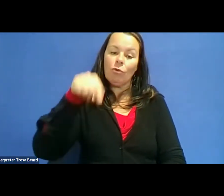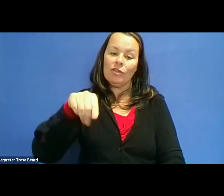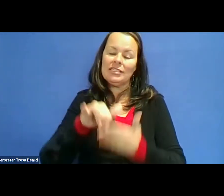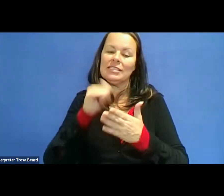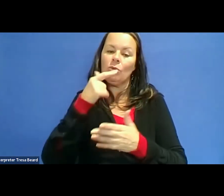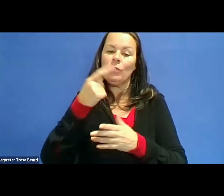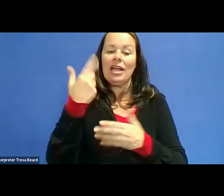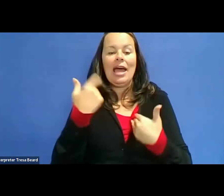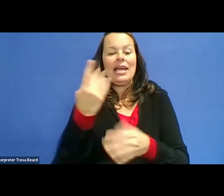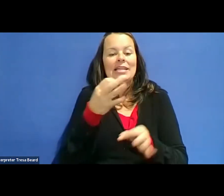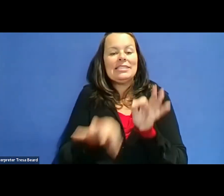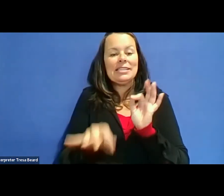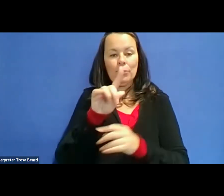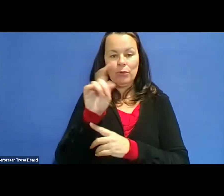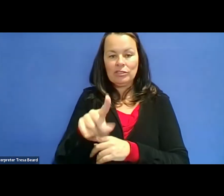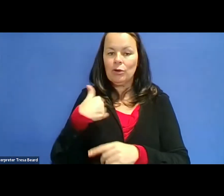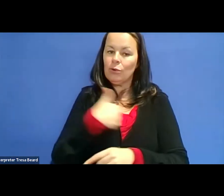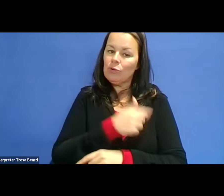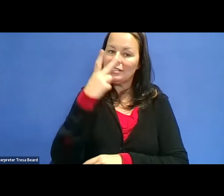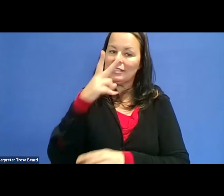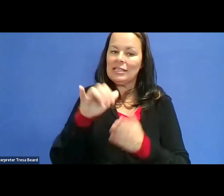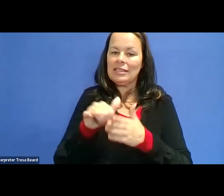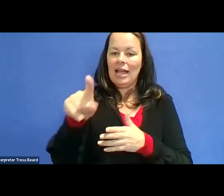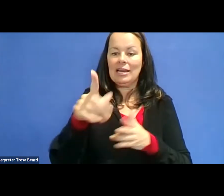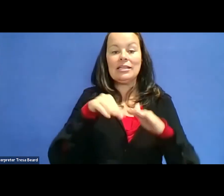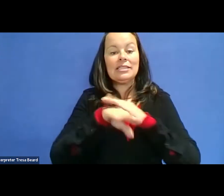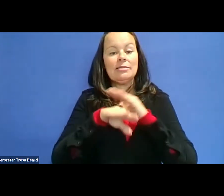We're seeing that accessibility is having a moment in terms of the awareness.